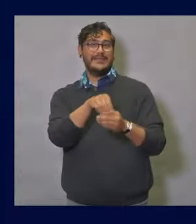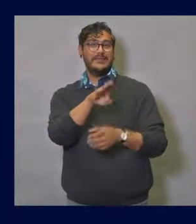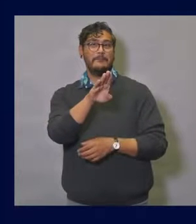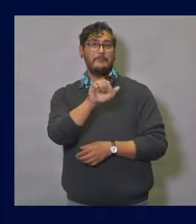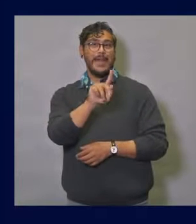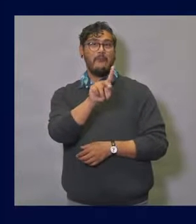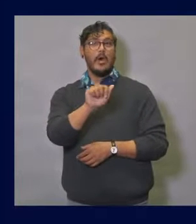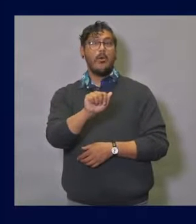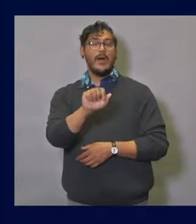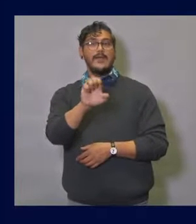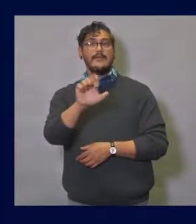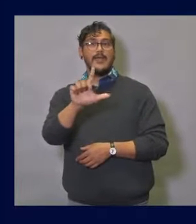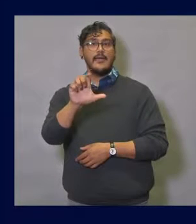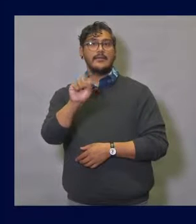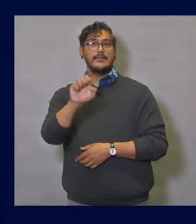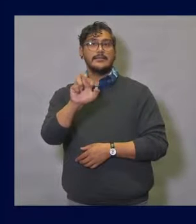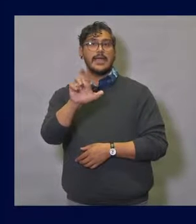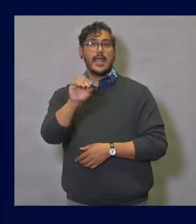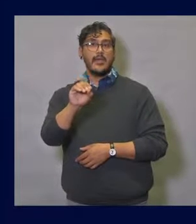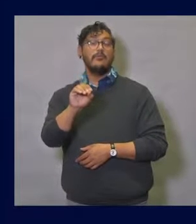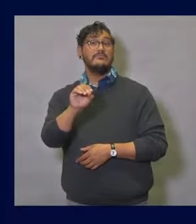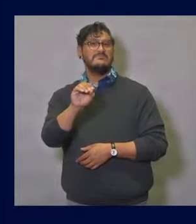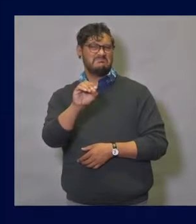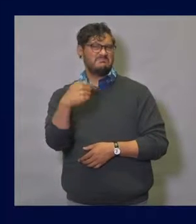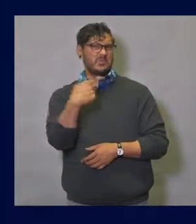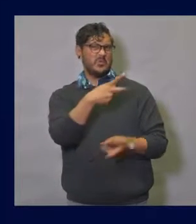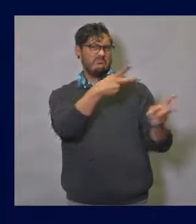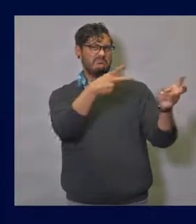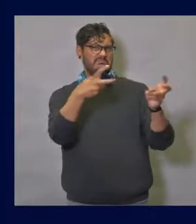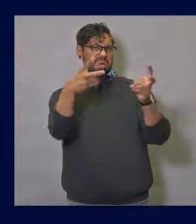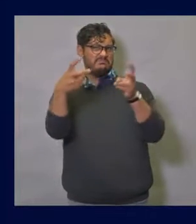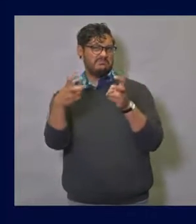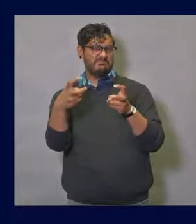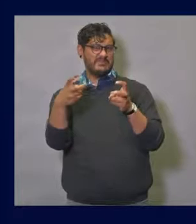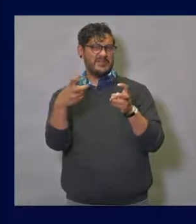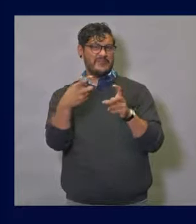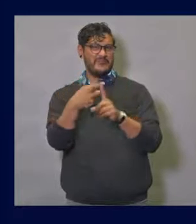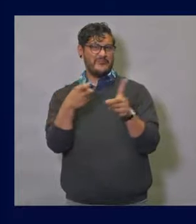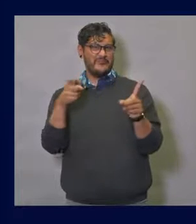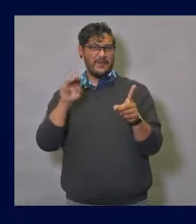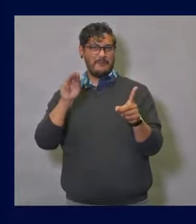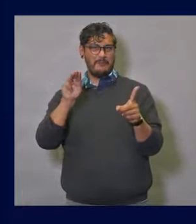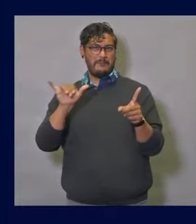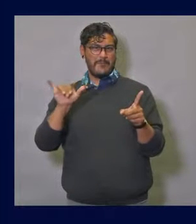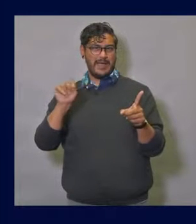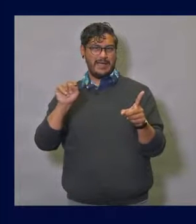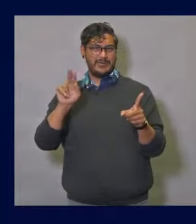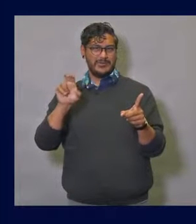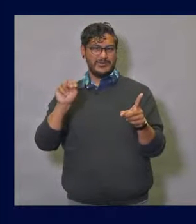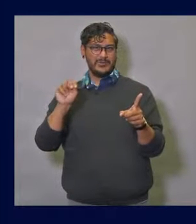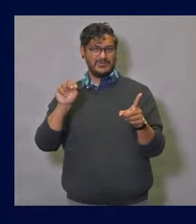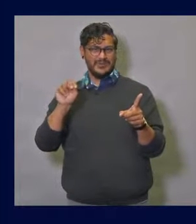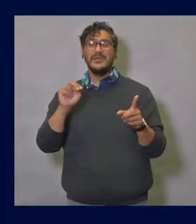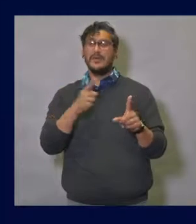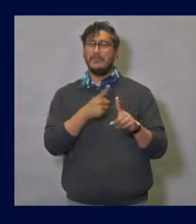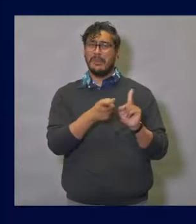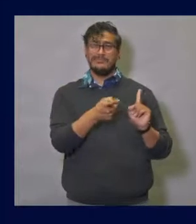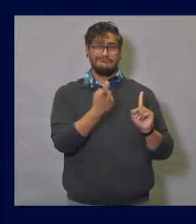VACCINATION SITES AT BALBOA AND